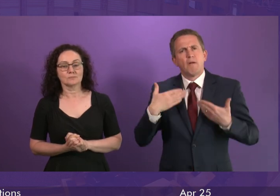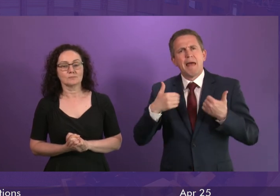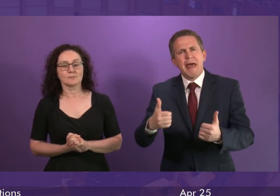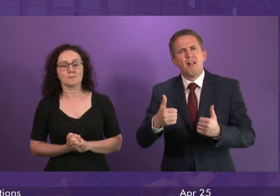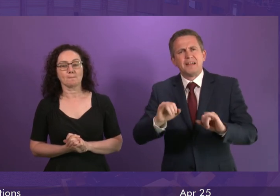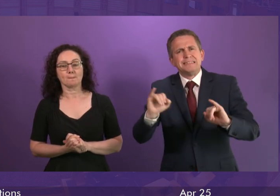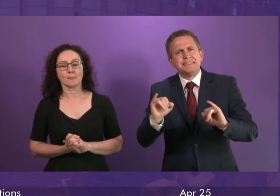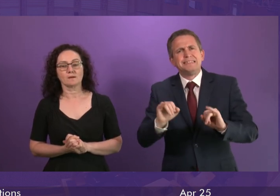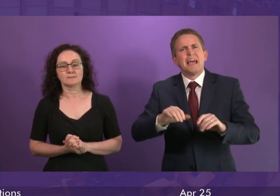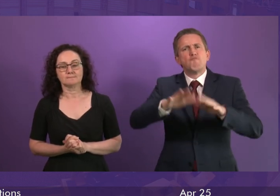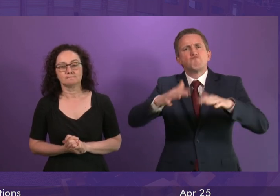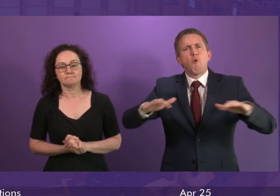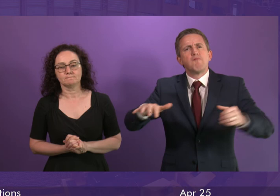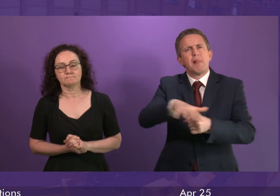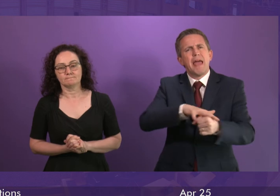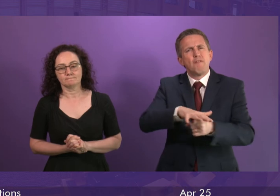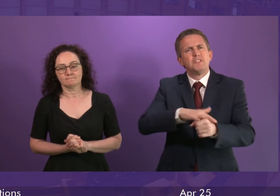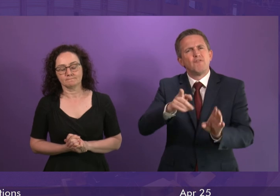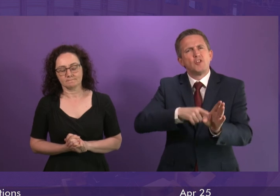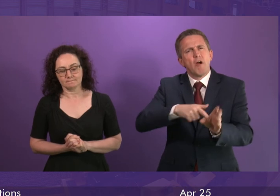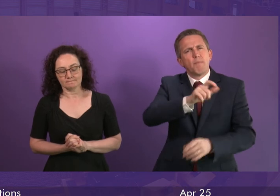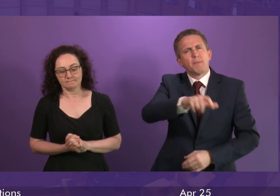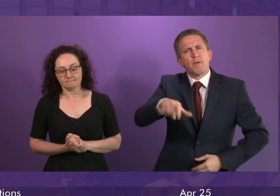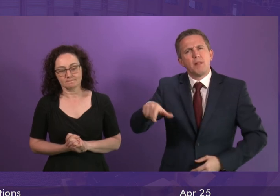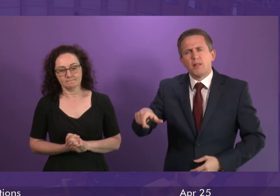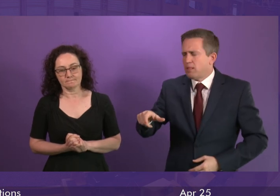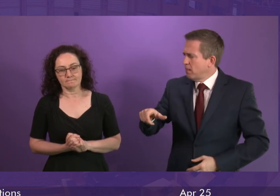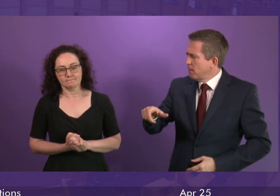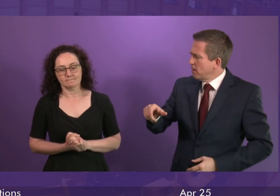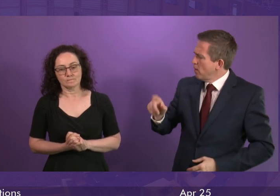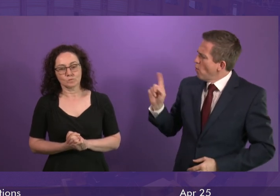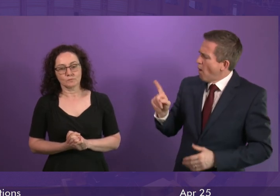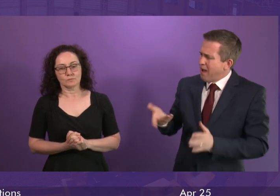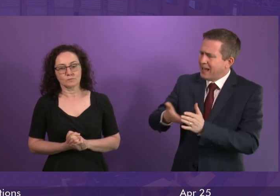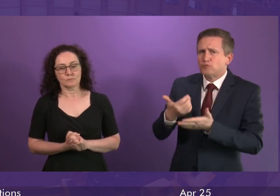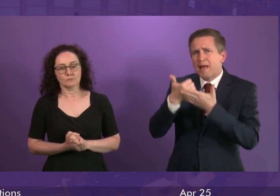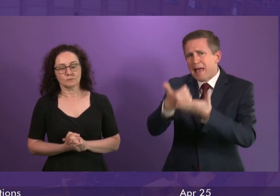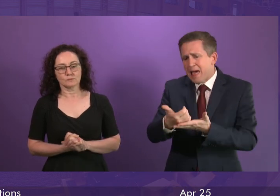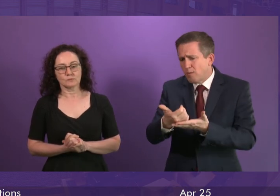rural areas are particularly concerning. What further help can the First Minister give on